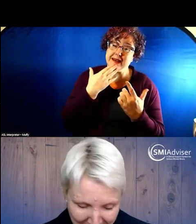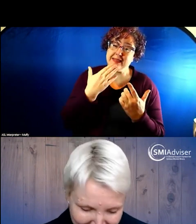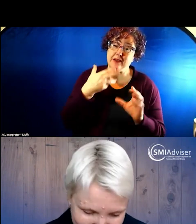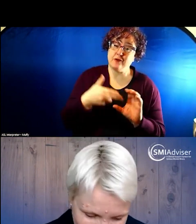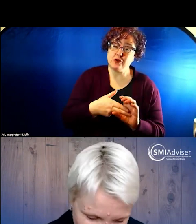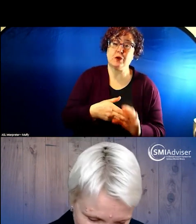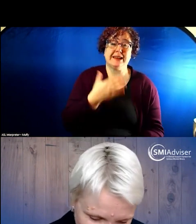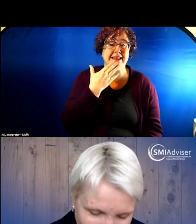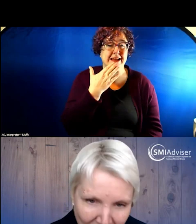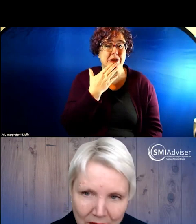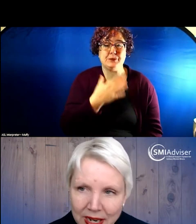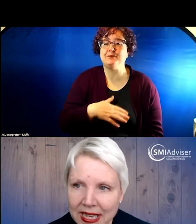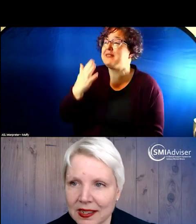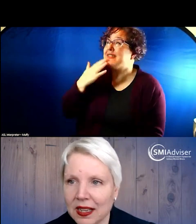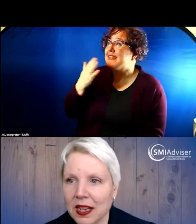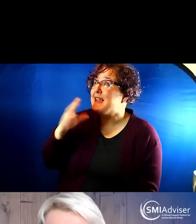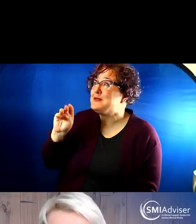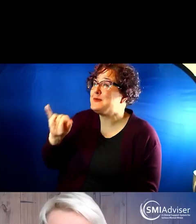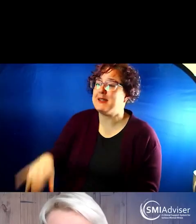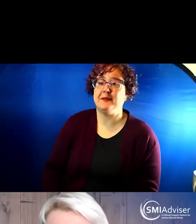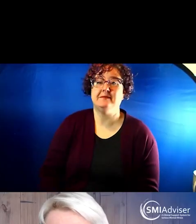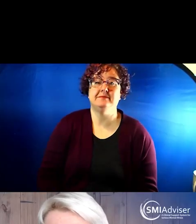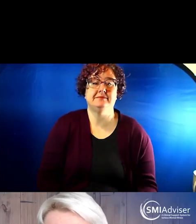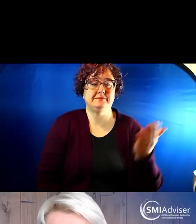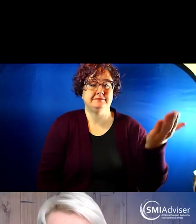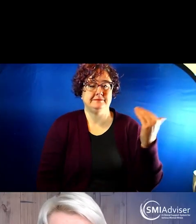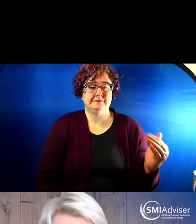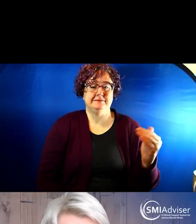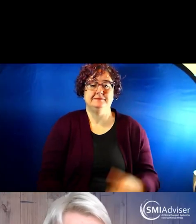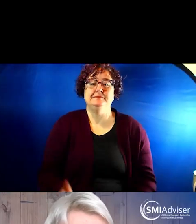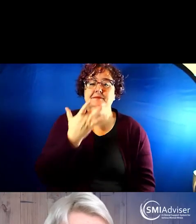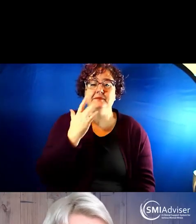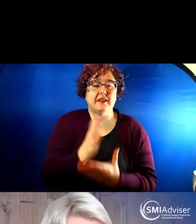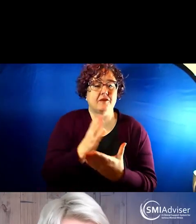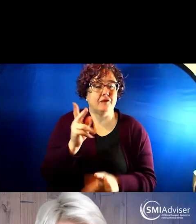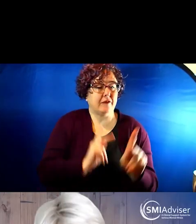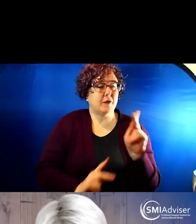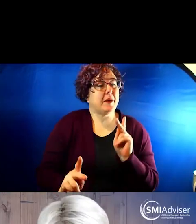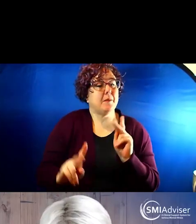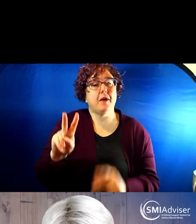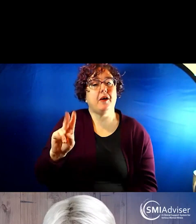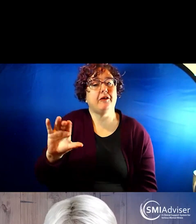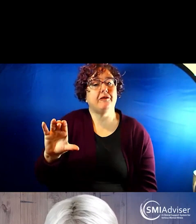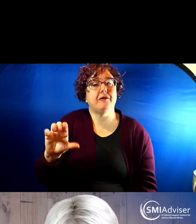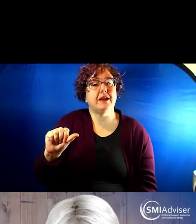THANK YOU. ALL RIGHT. ANOTHER ONE OF MY FAVORITE PEOPLE. VIC ARMSTRONG IS HERE.